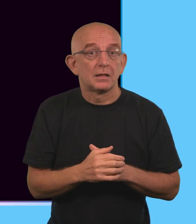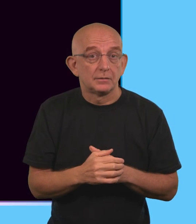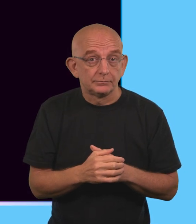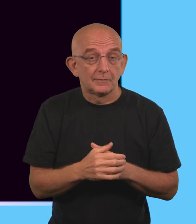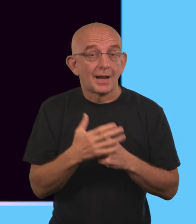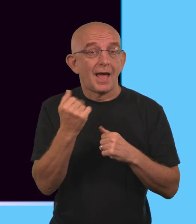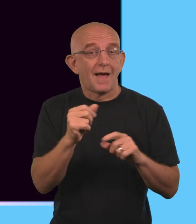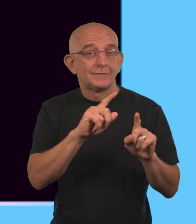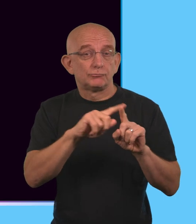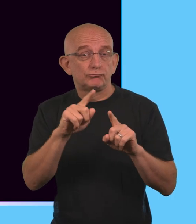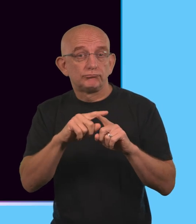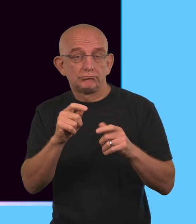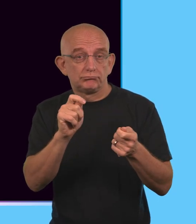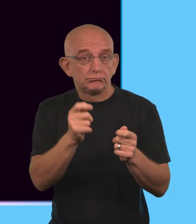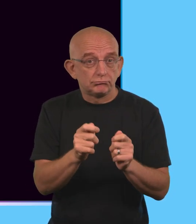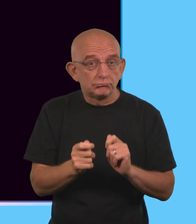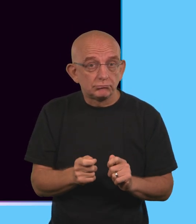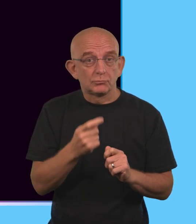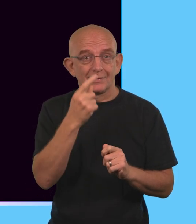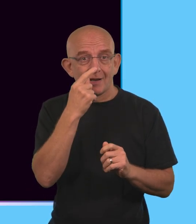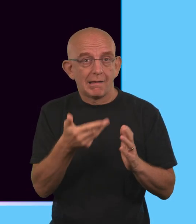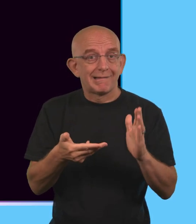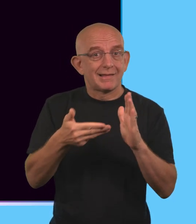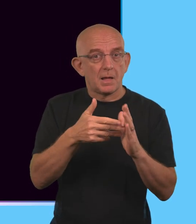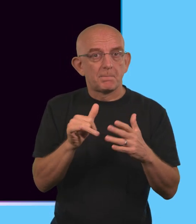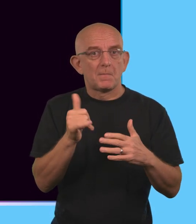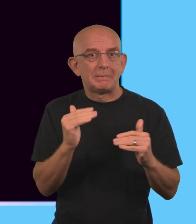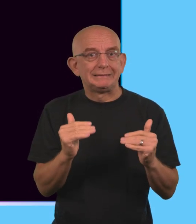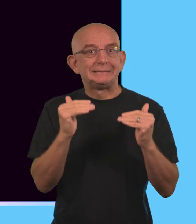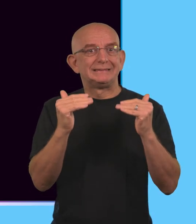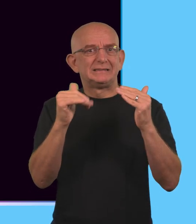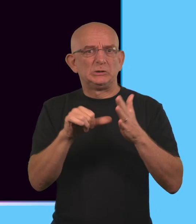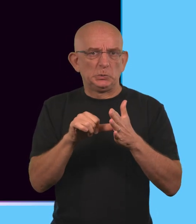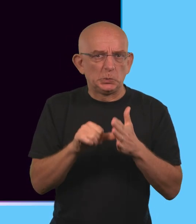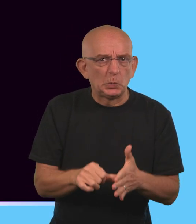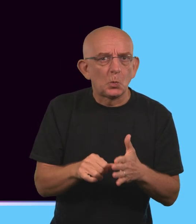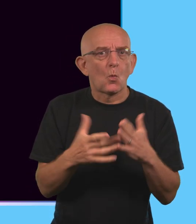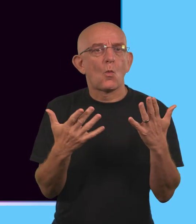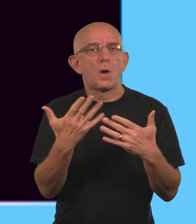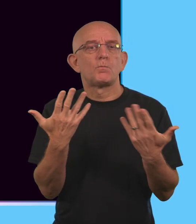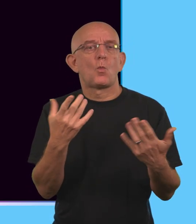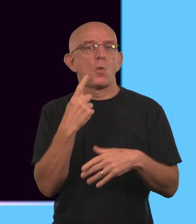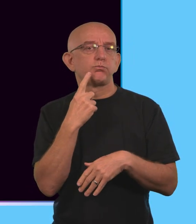With the difficulty customizations you can select how many dice the enemy has,